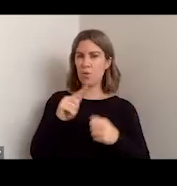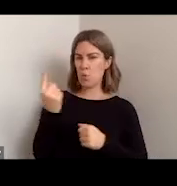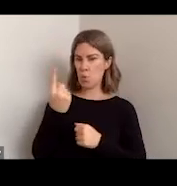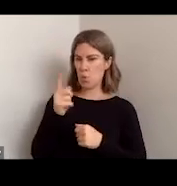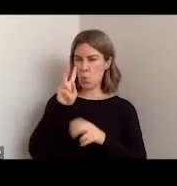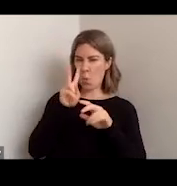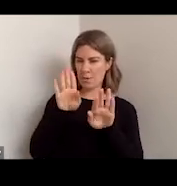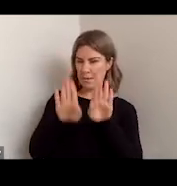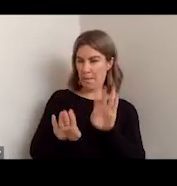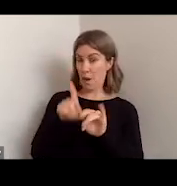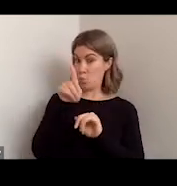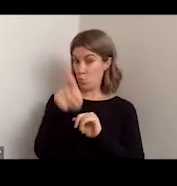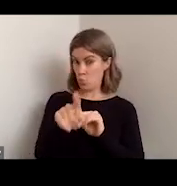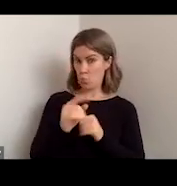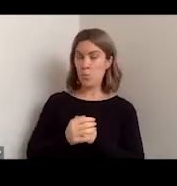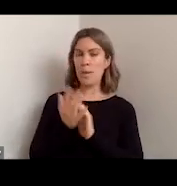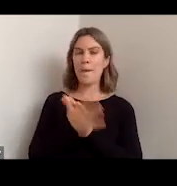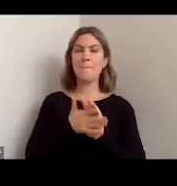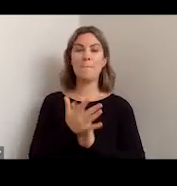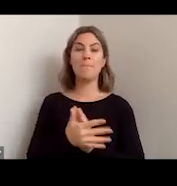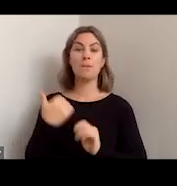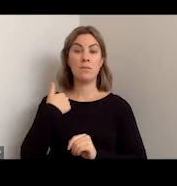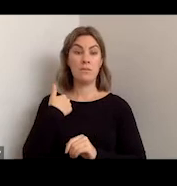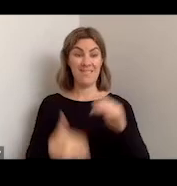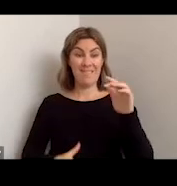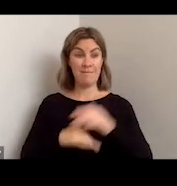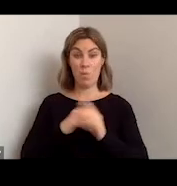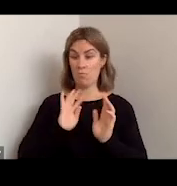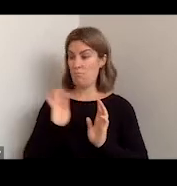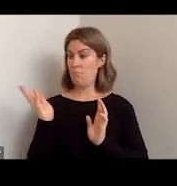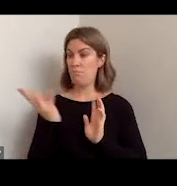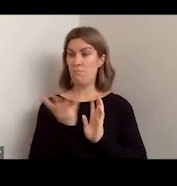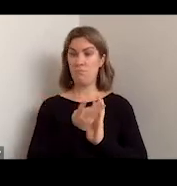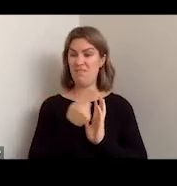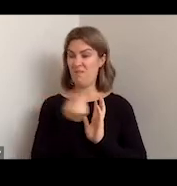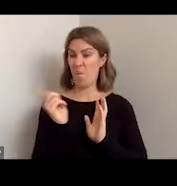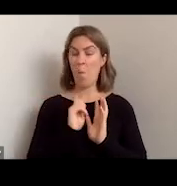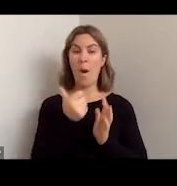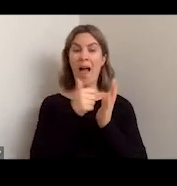So if you have a whole lot of people, for instance, in arts on your channel, it will go off and find other people.